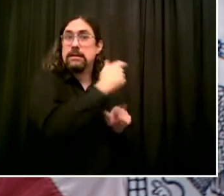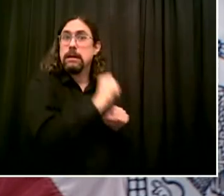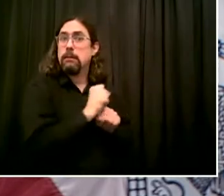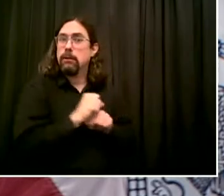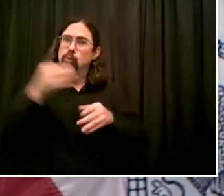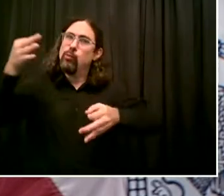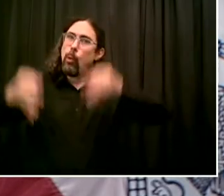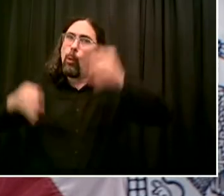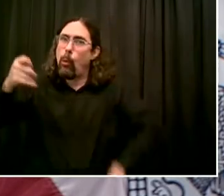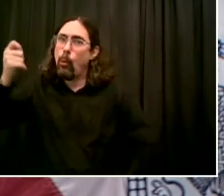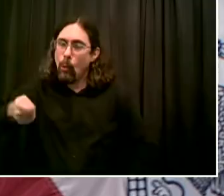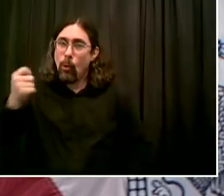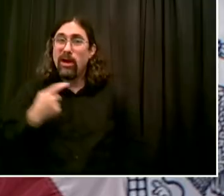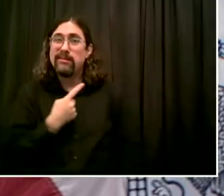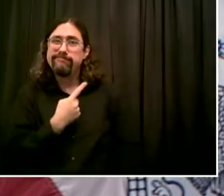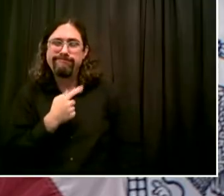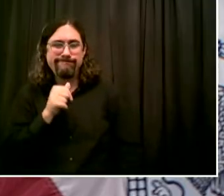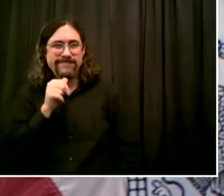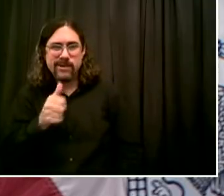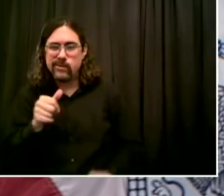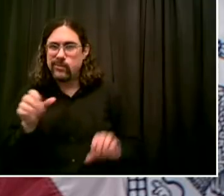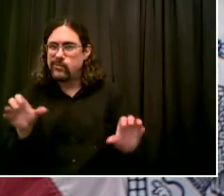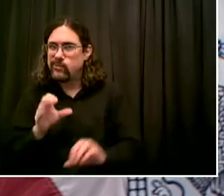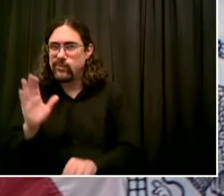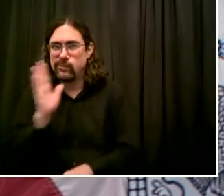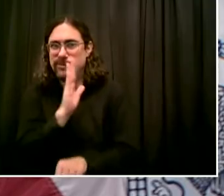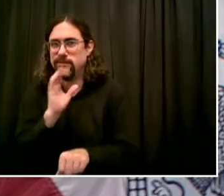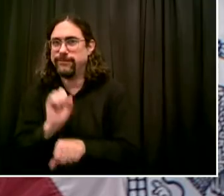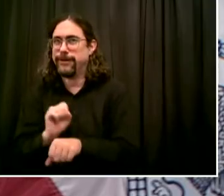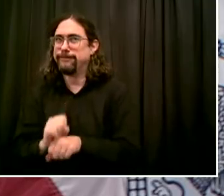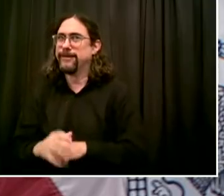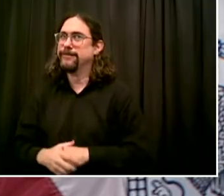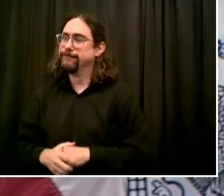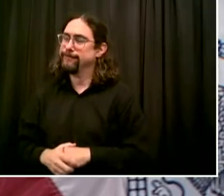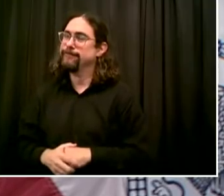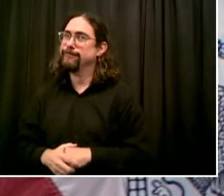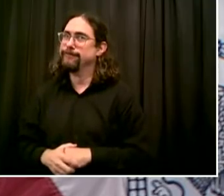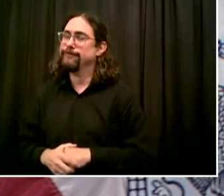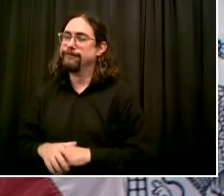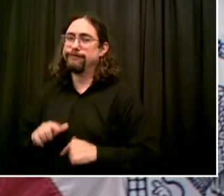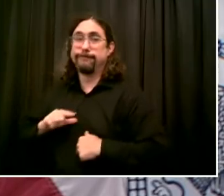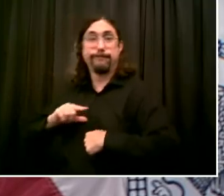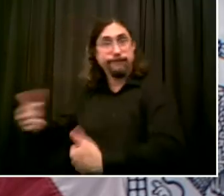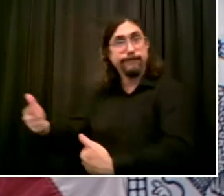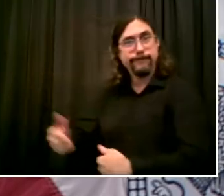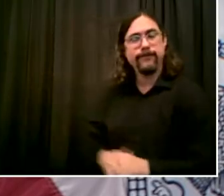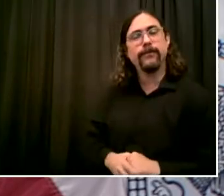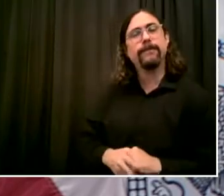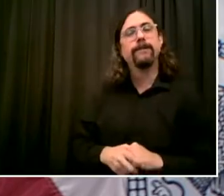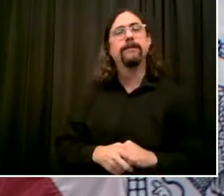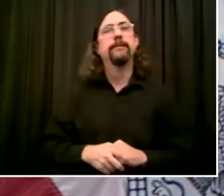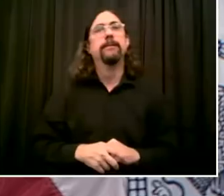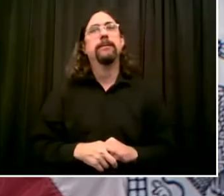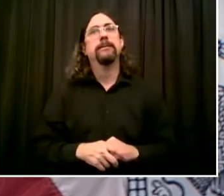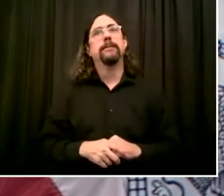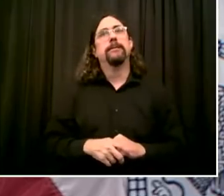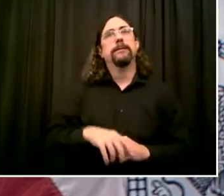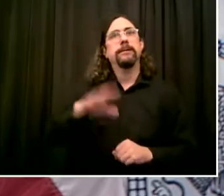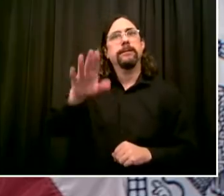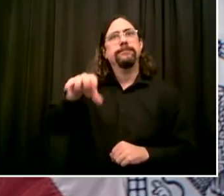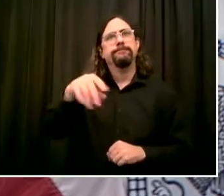FULLY .